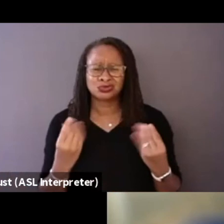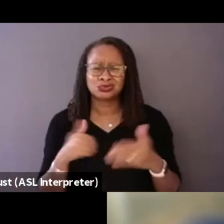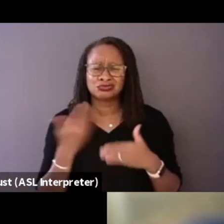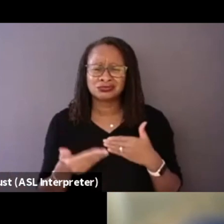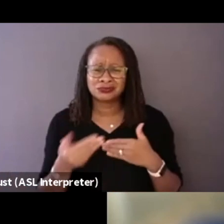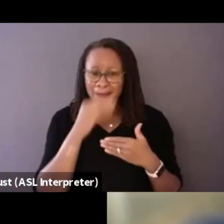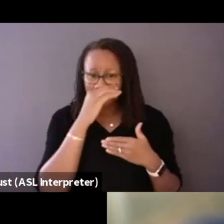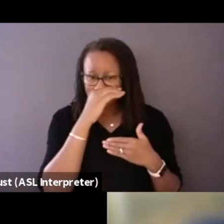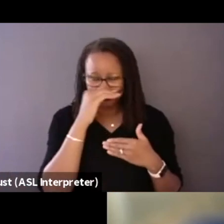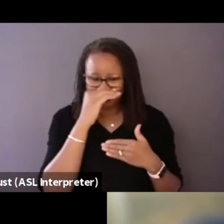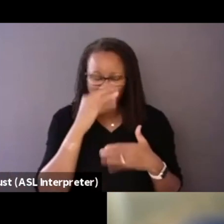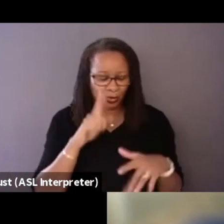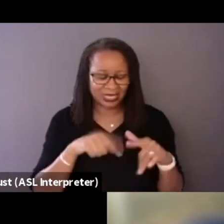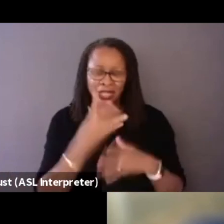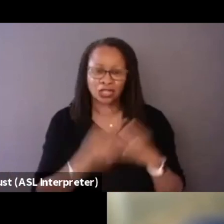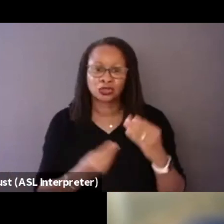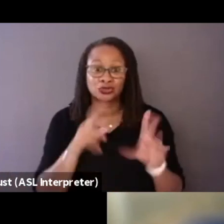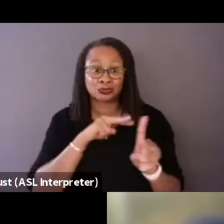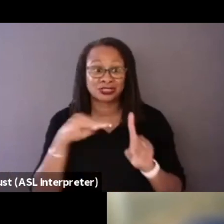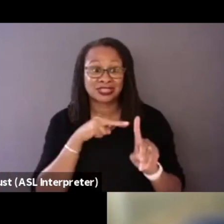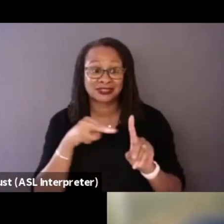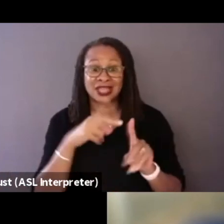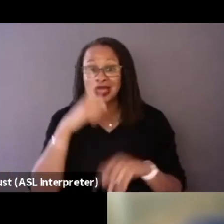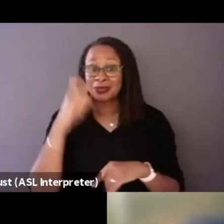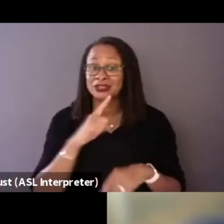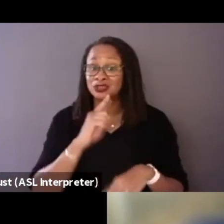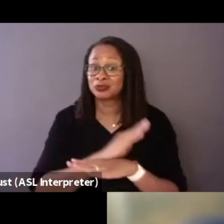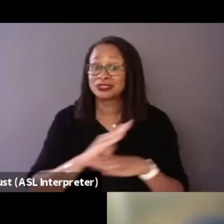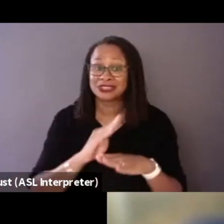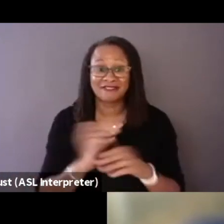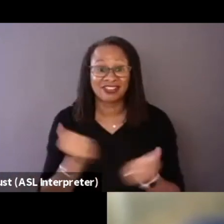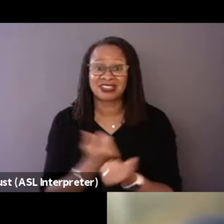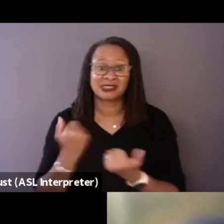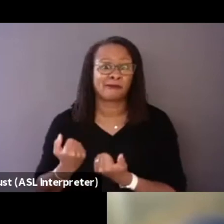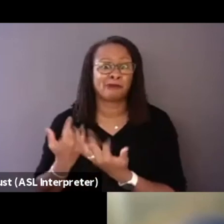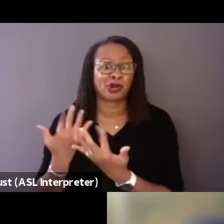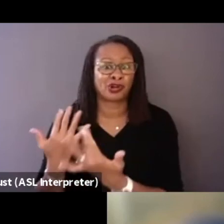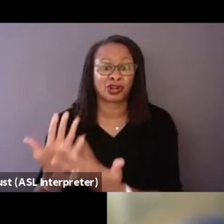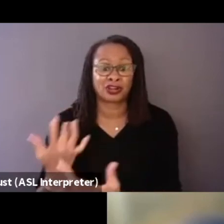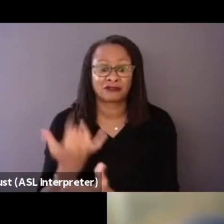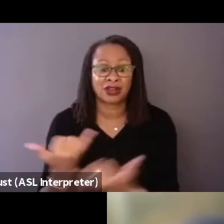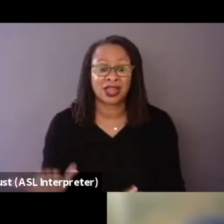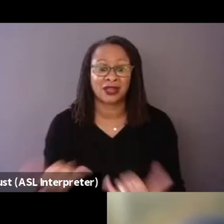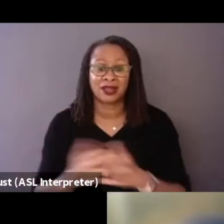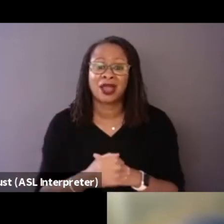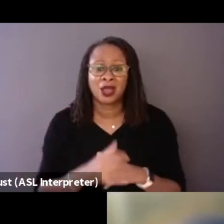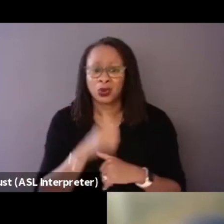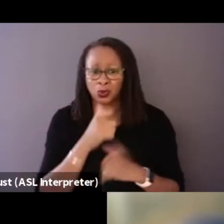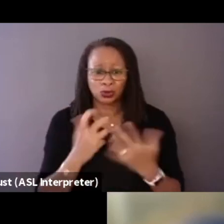We can't lose perspective because things are literally and figuratively burning right now. Who's gonna put out that fire and how are we going to put it out